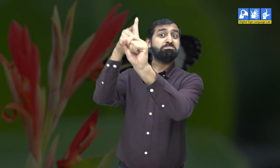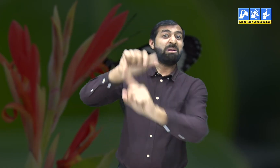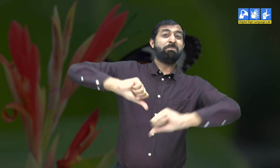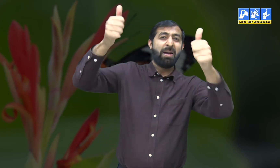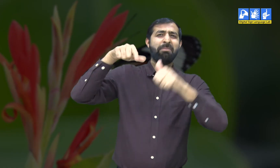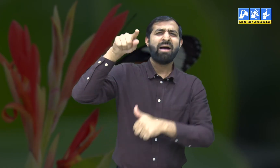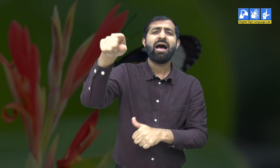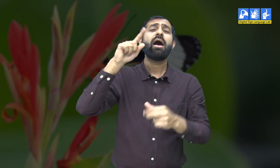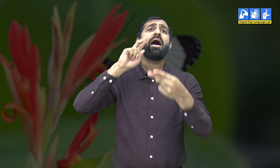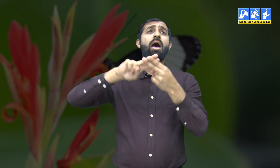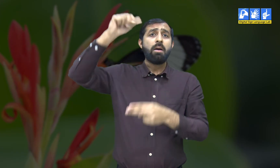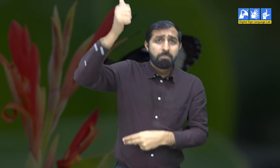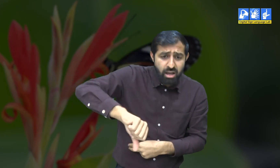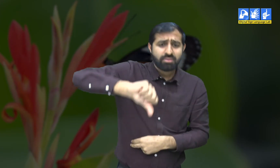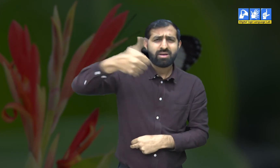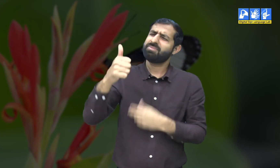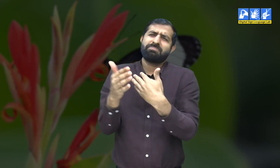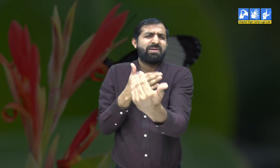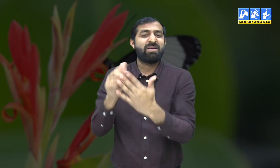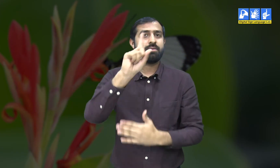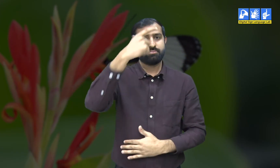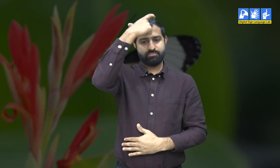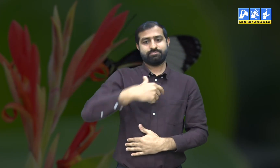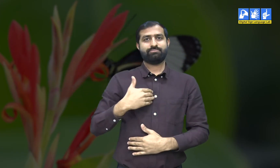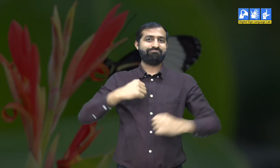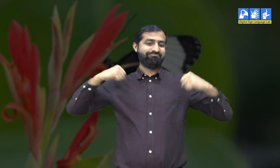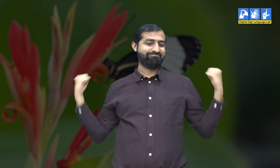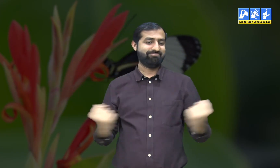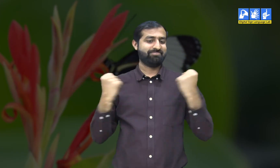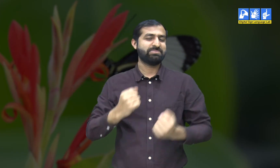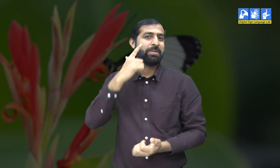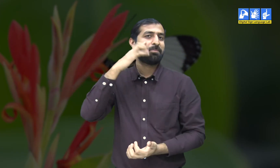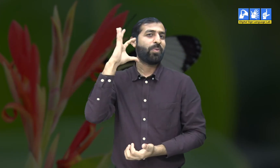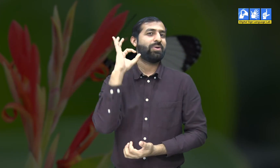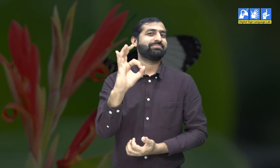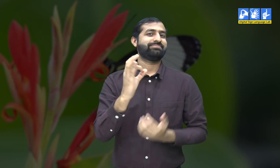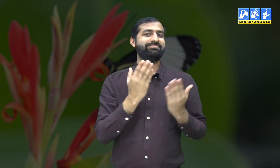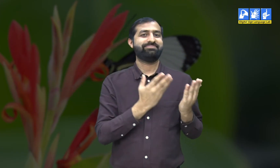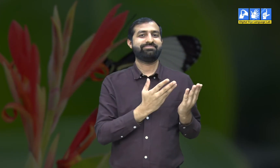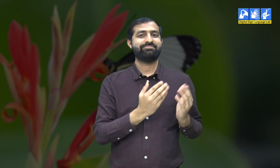His competitiveness did not stem from the need to win. He just believed in hard work.